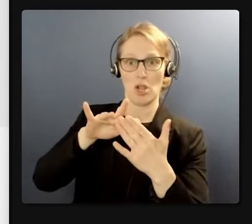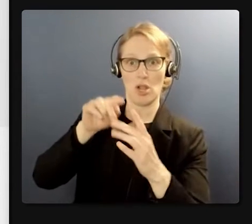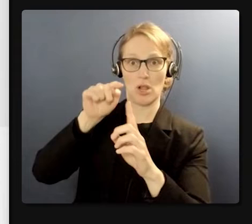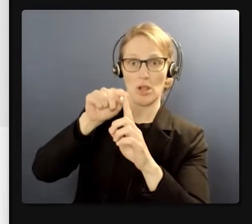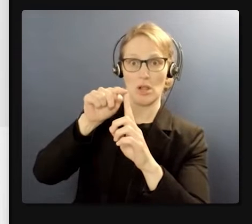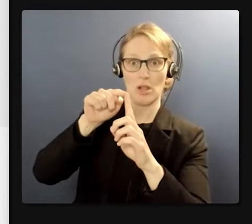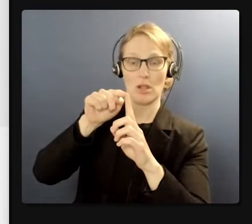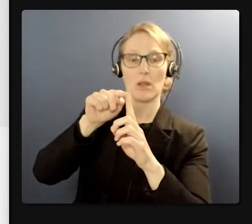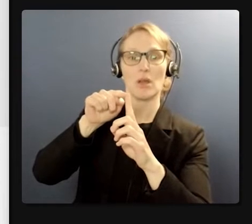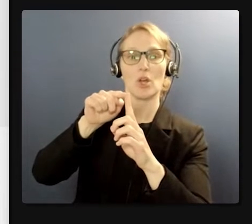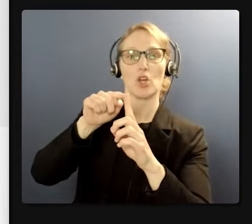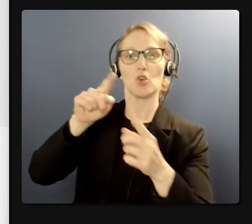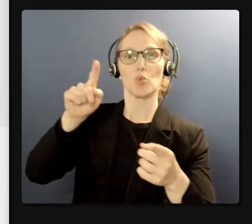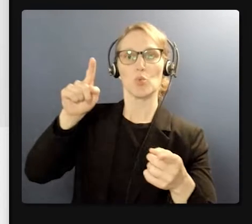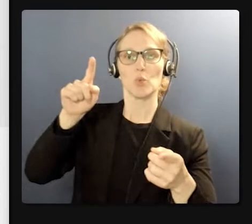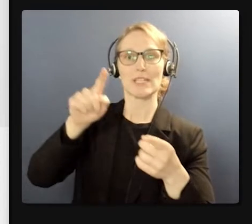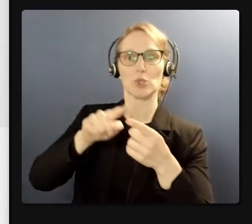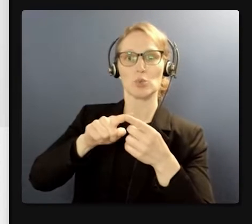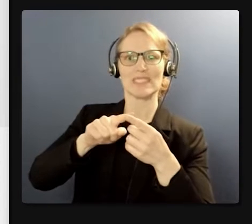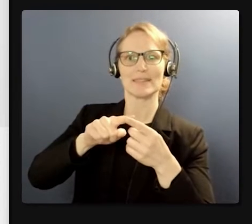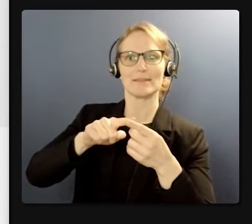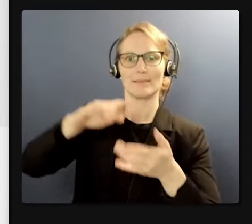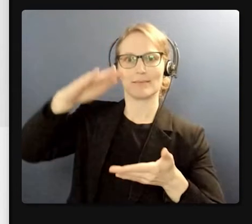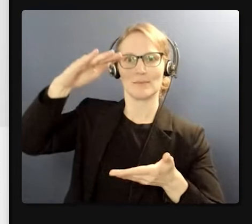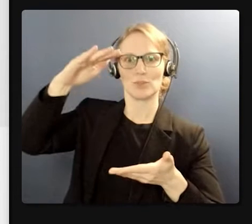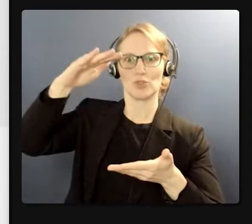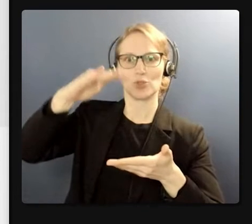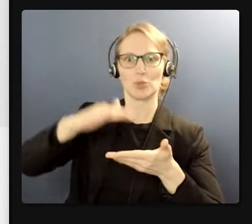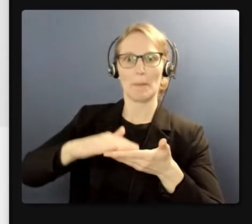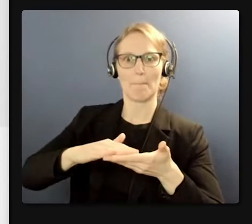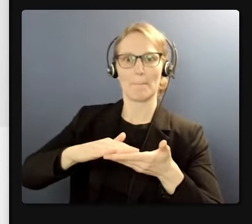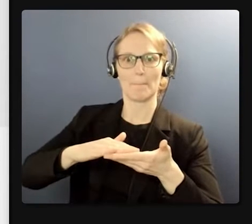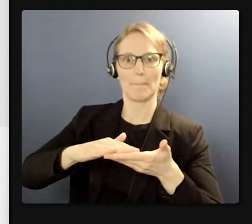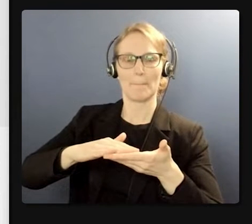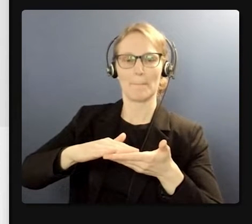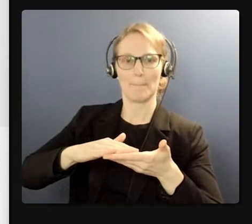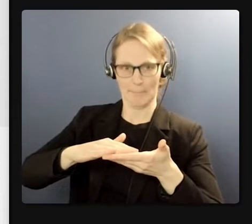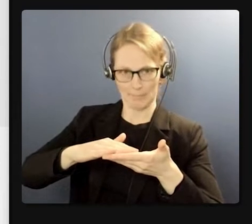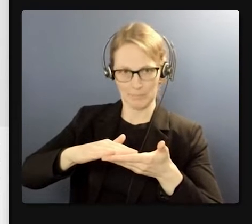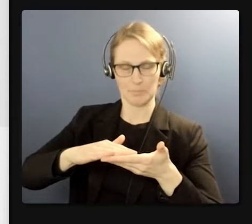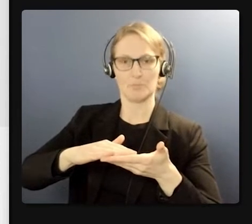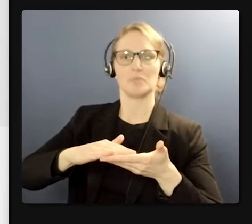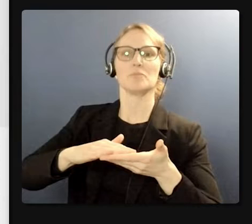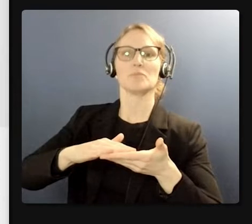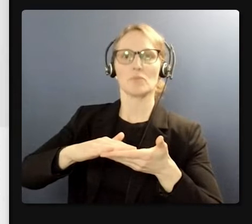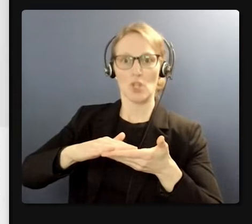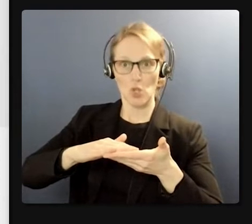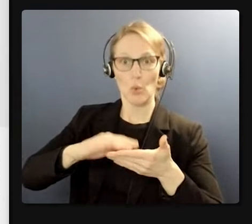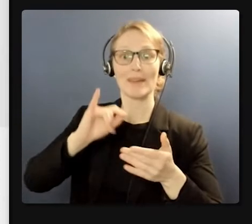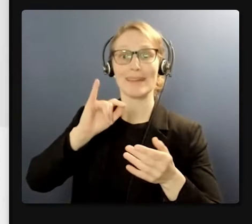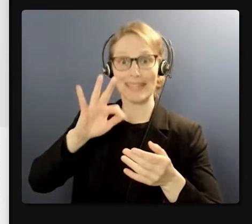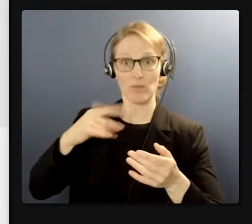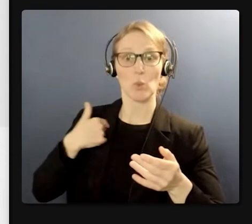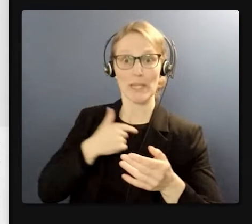So if we do that, what happens here is basically how much vertex is deviating from the original position.